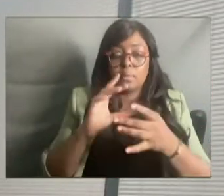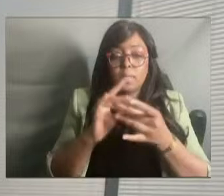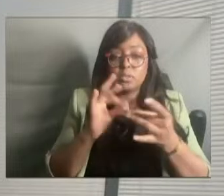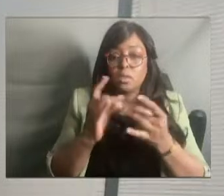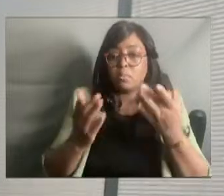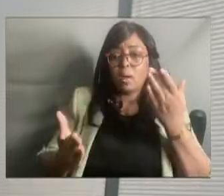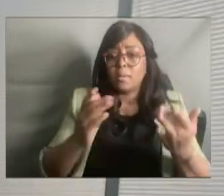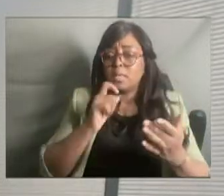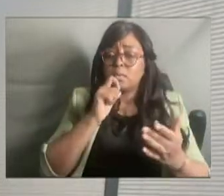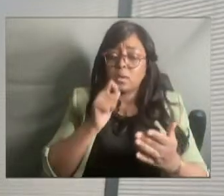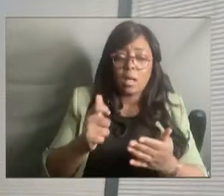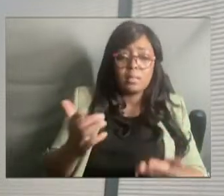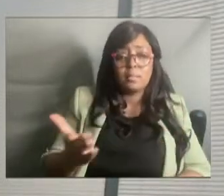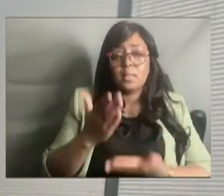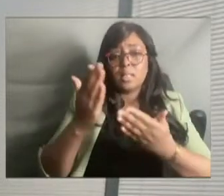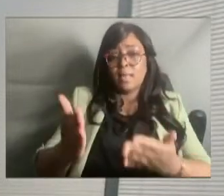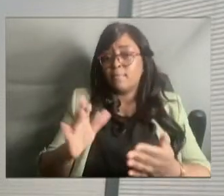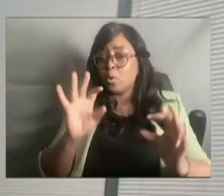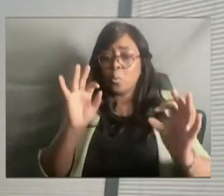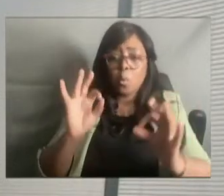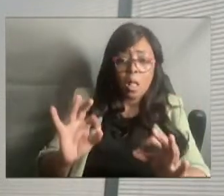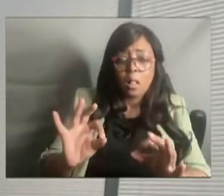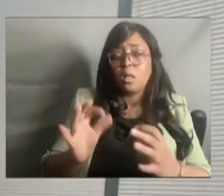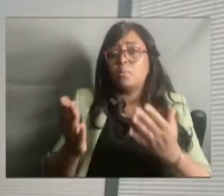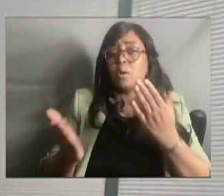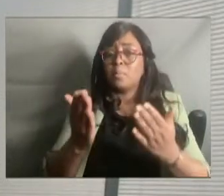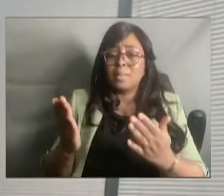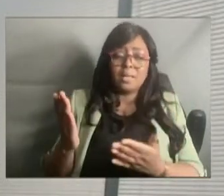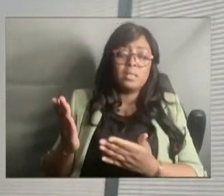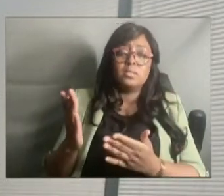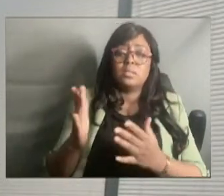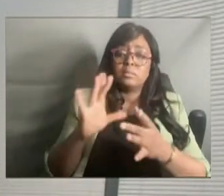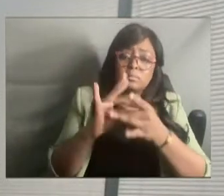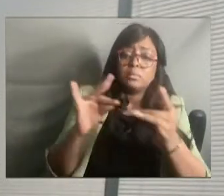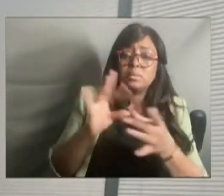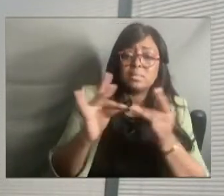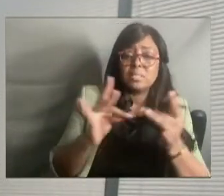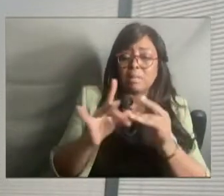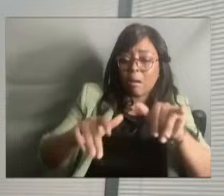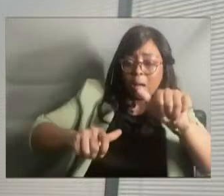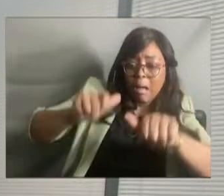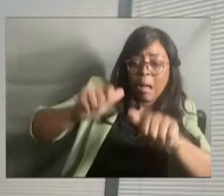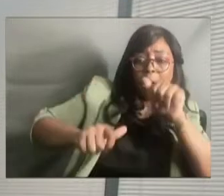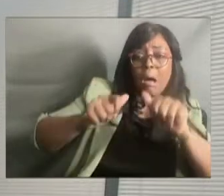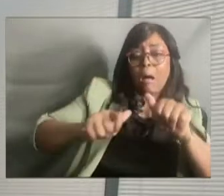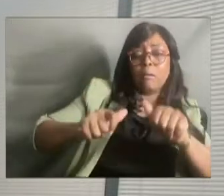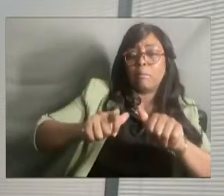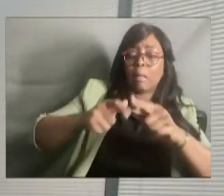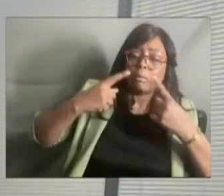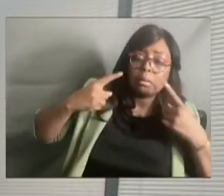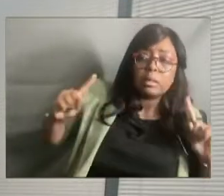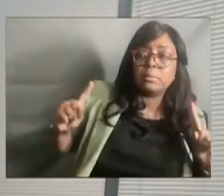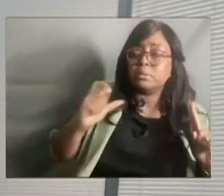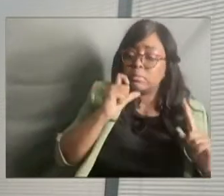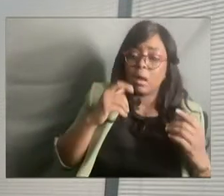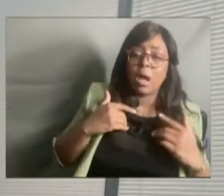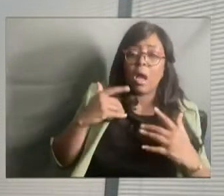alarming it might be to you get this message. And it probably wasn't delivered very well, and